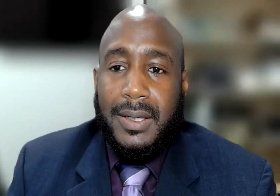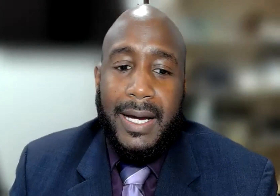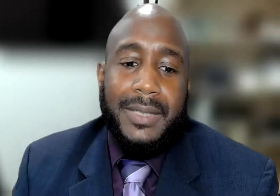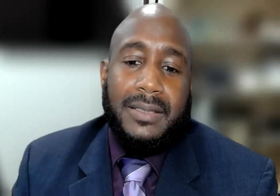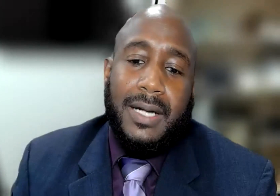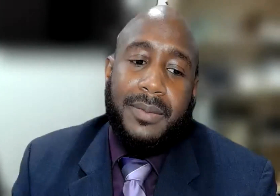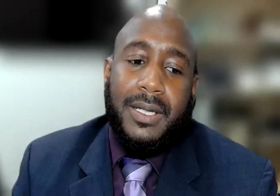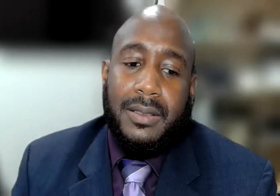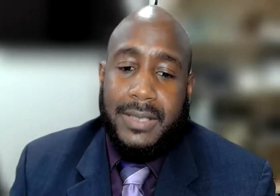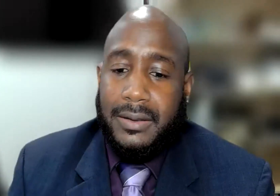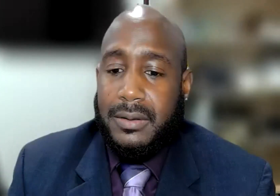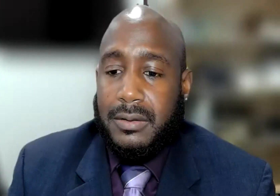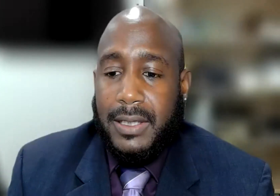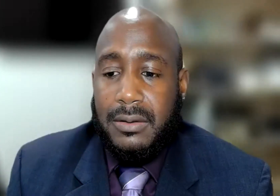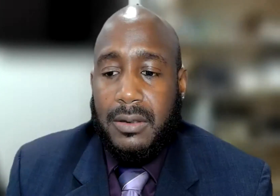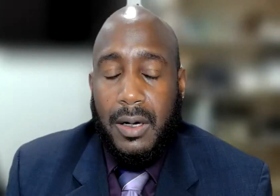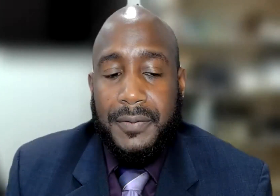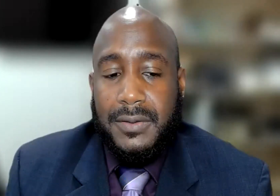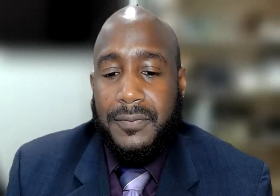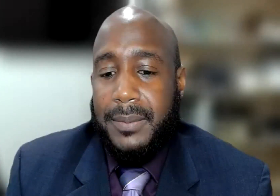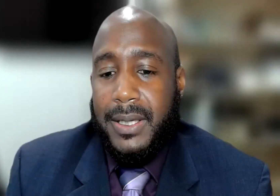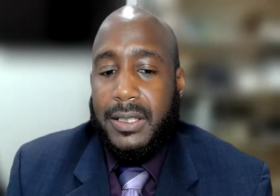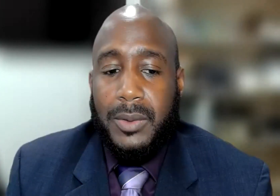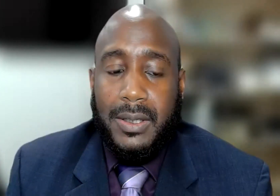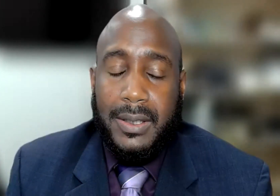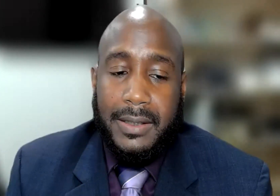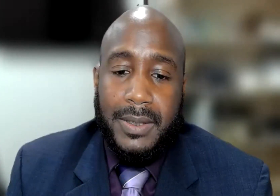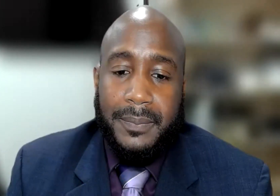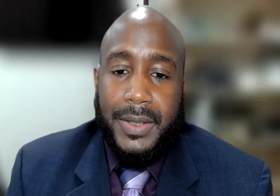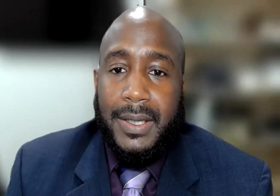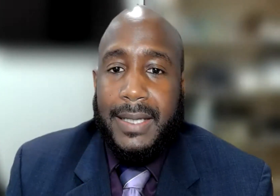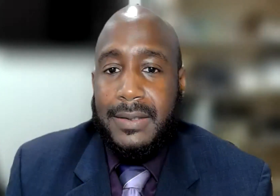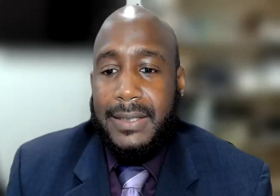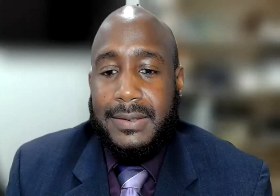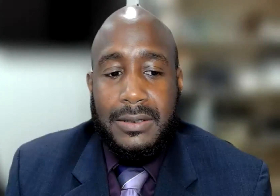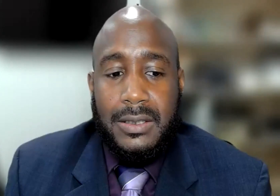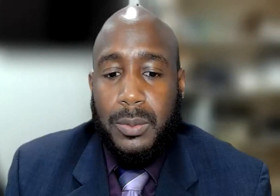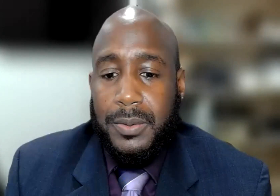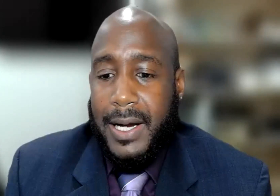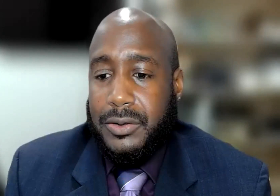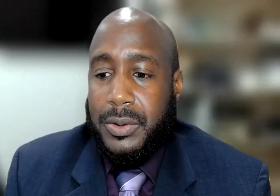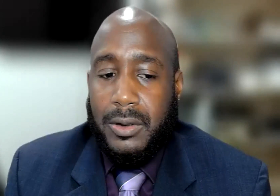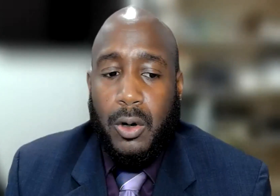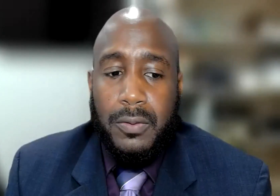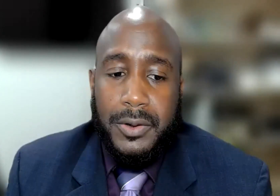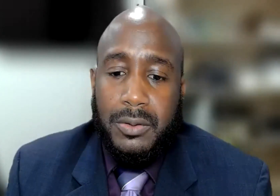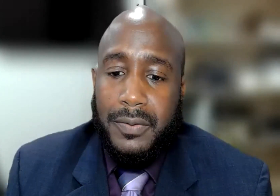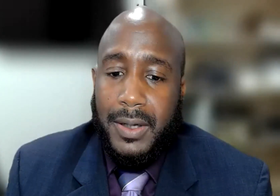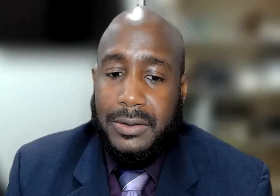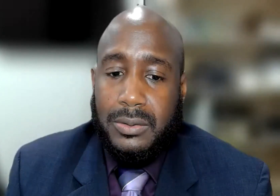i am dr admin alexander the director of the office of family and community engagement and tonight's session will provide you with an overview of the high school